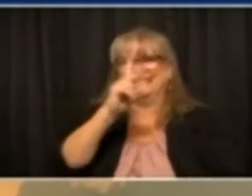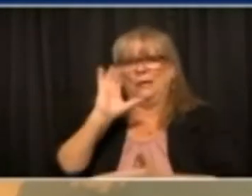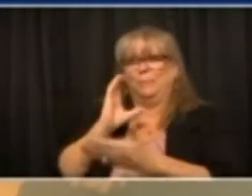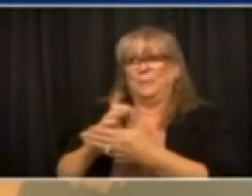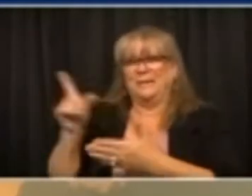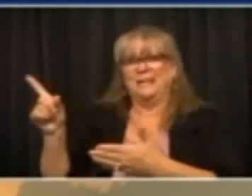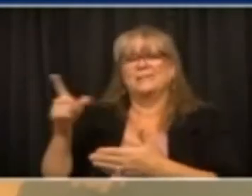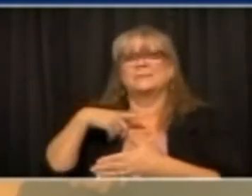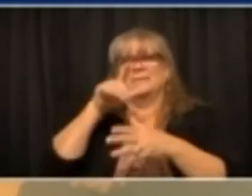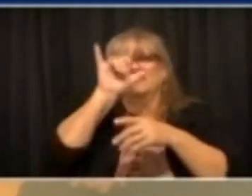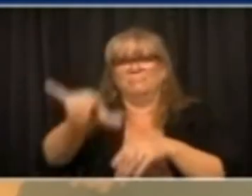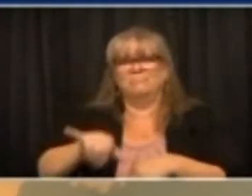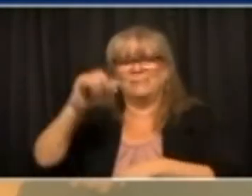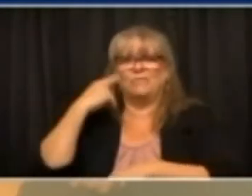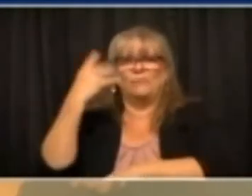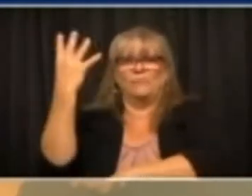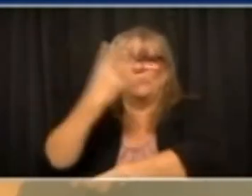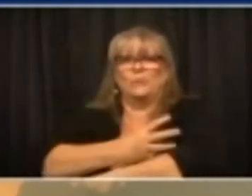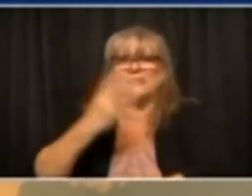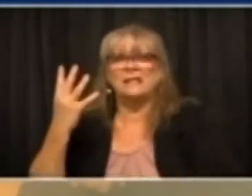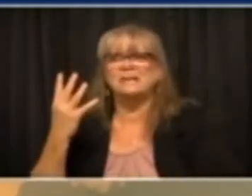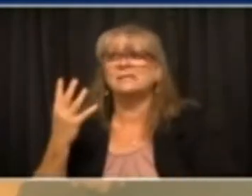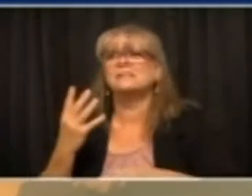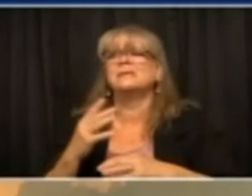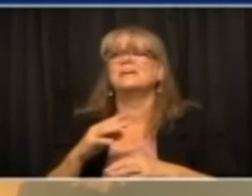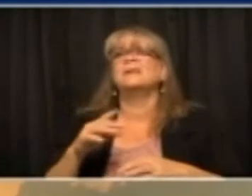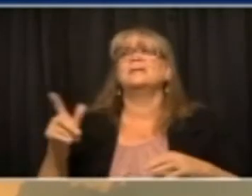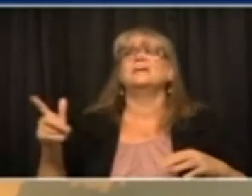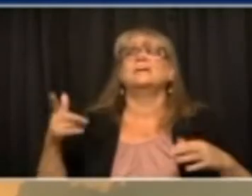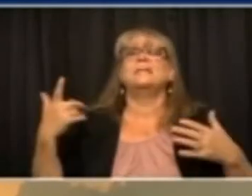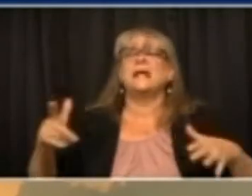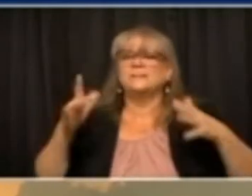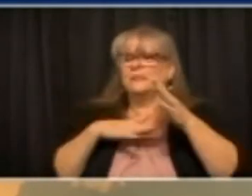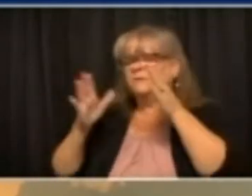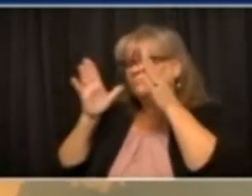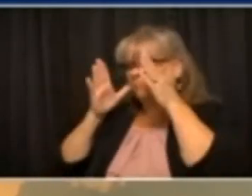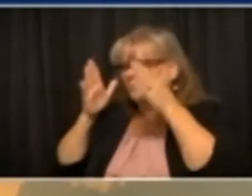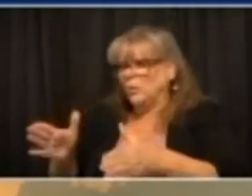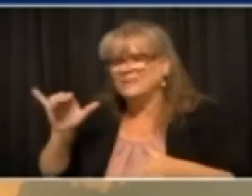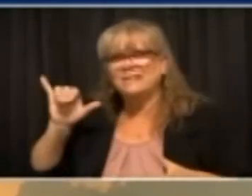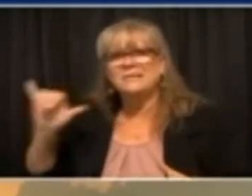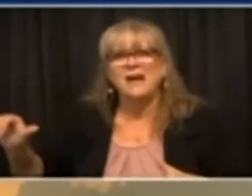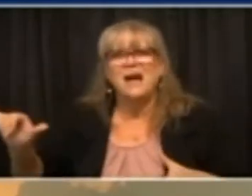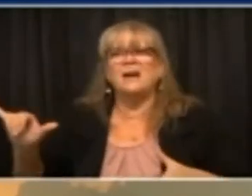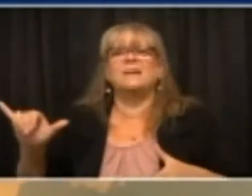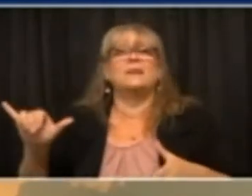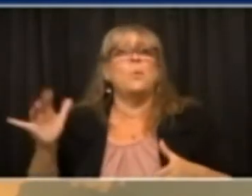is the nation's number one priority fire their homes and structures at risk it's